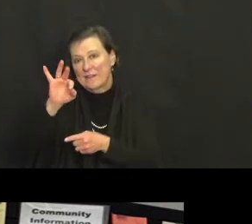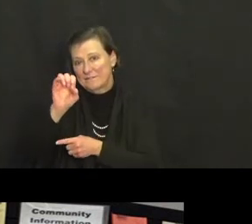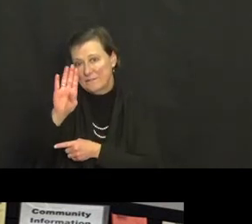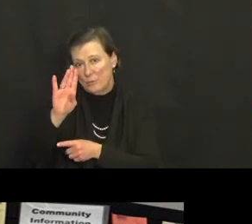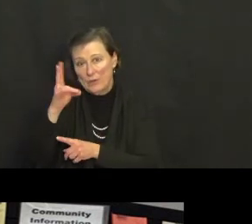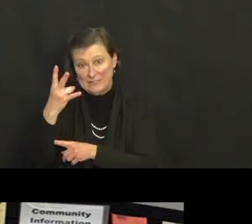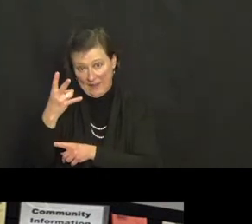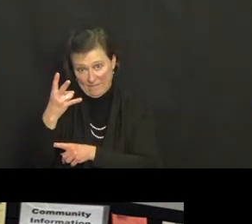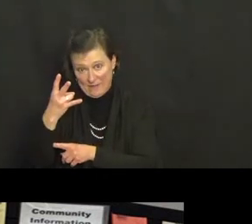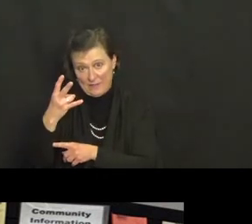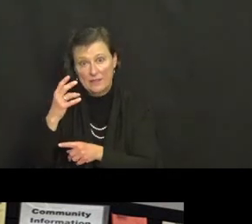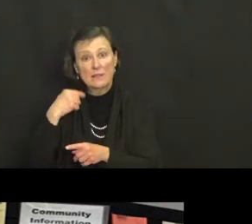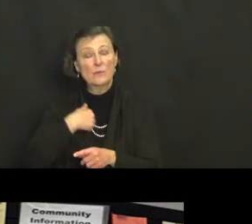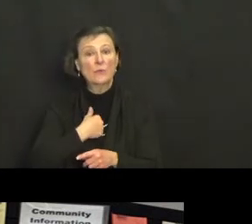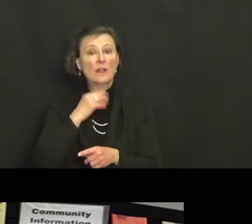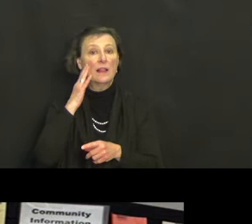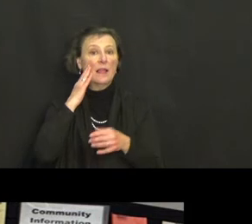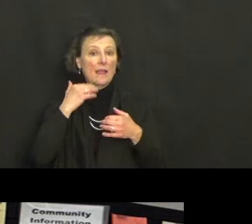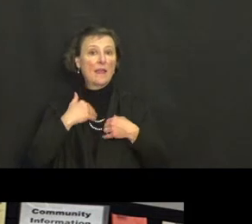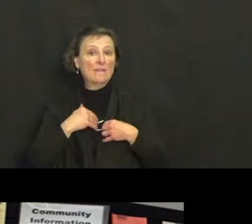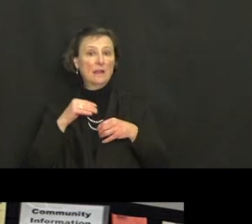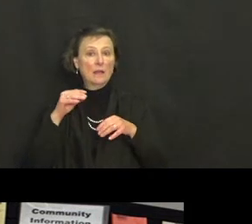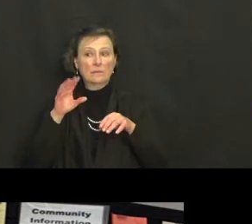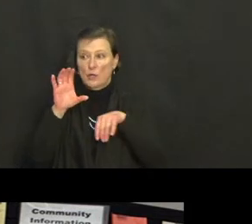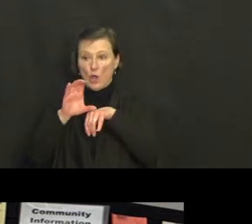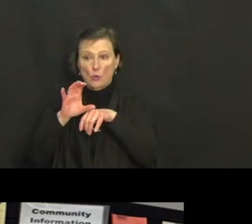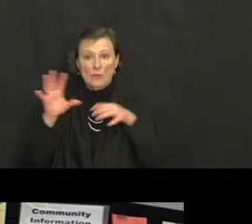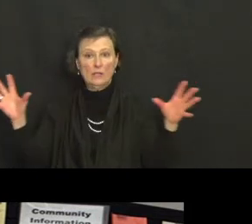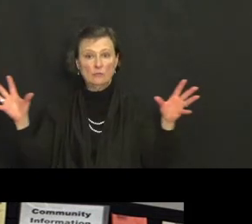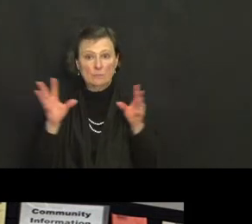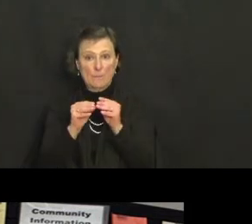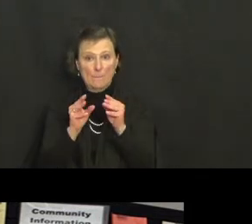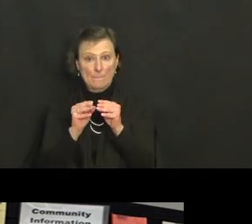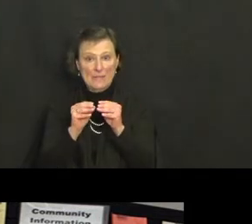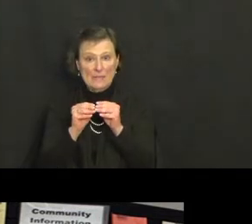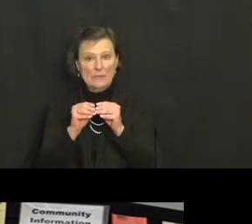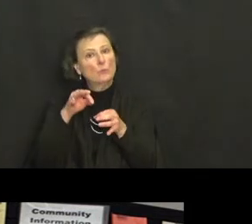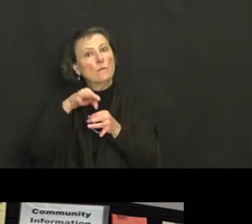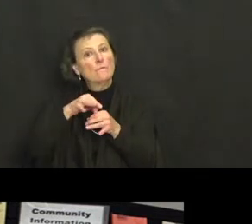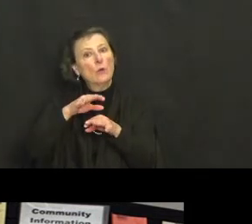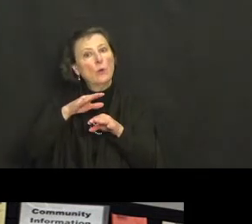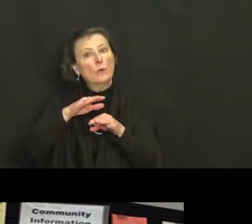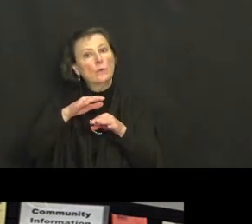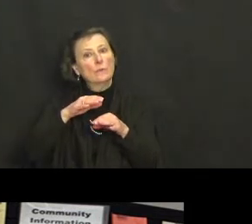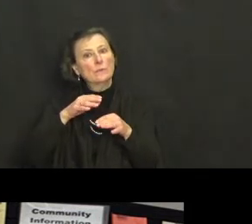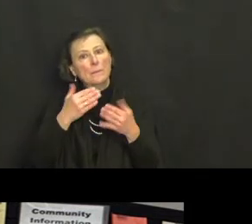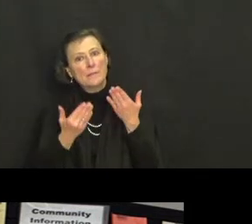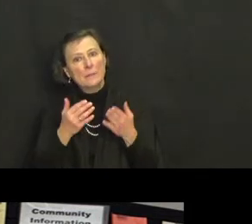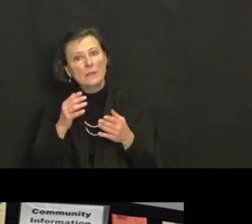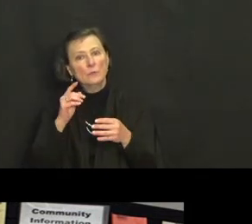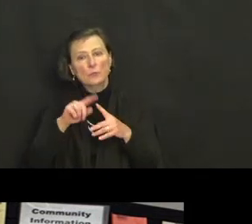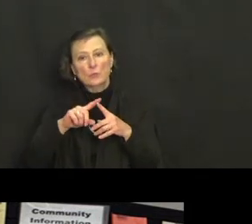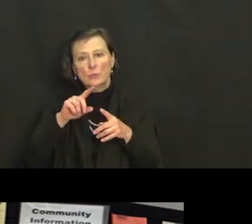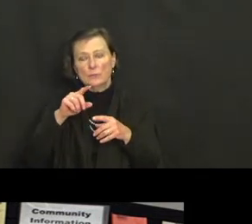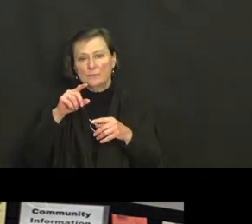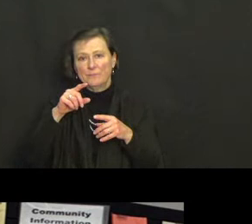when we'll be having a congregational meeting to vote on whether or not to lease some property to Habitat and Hope Village.